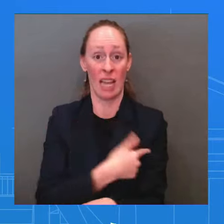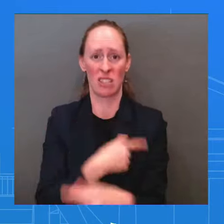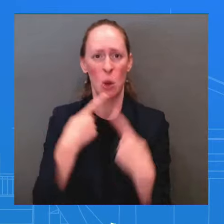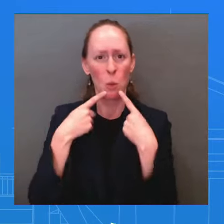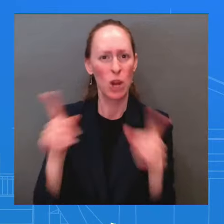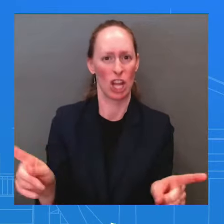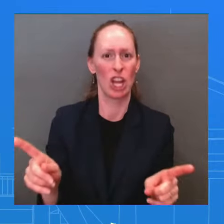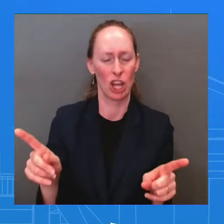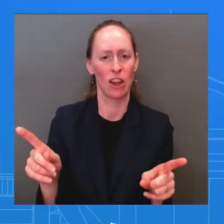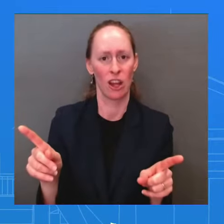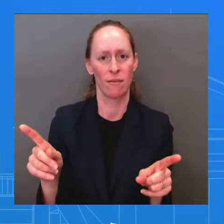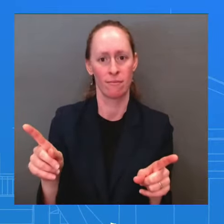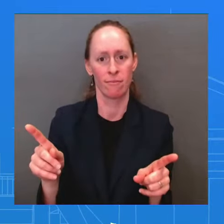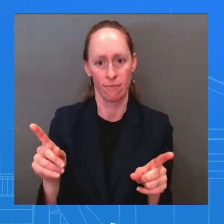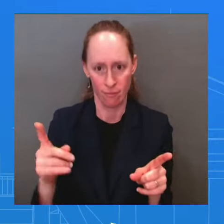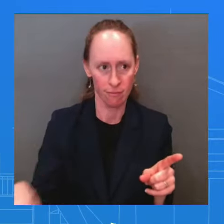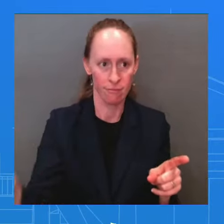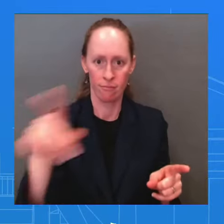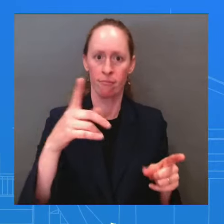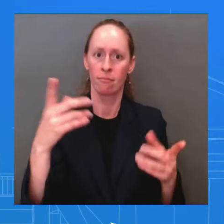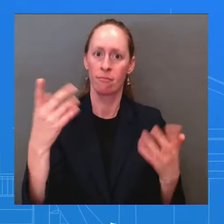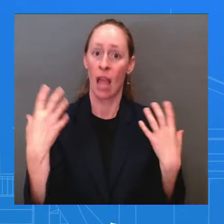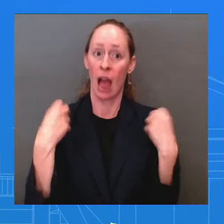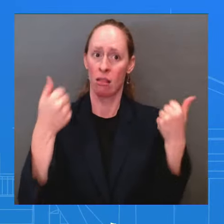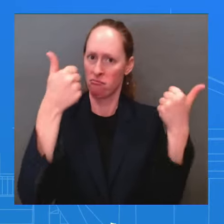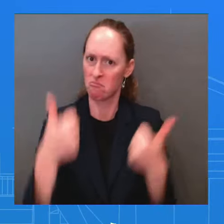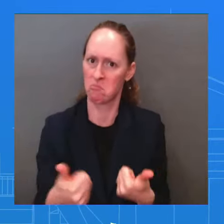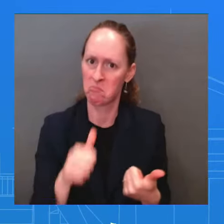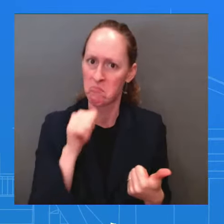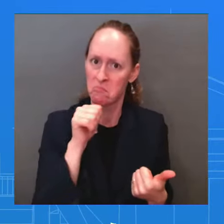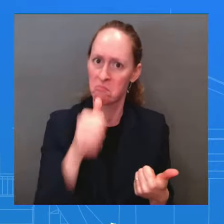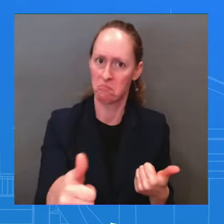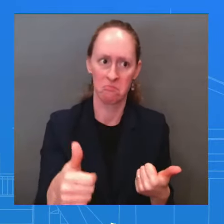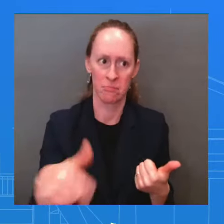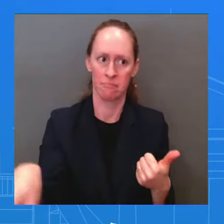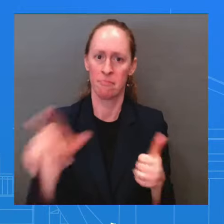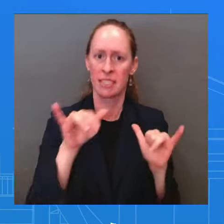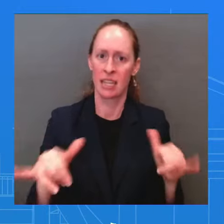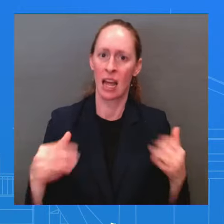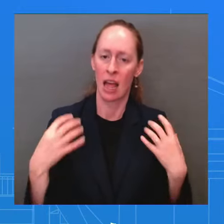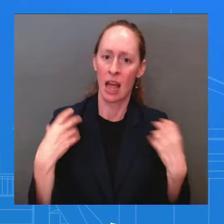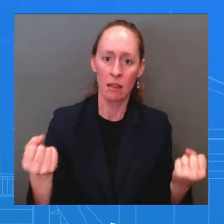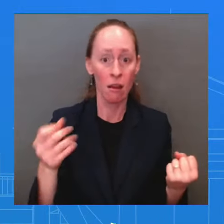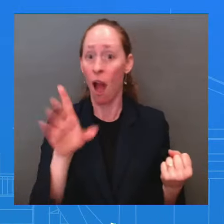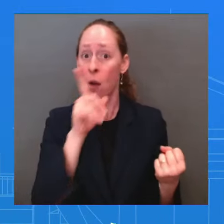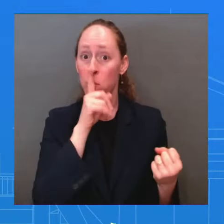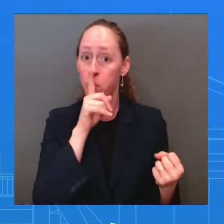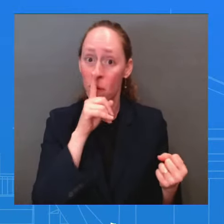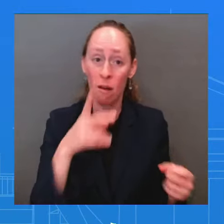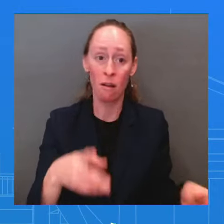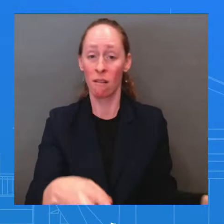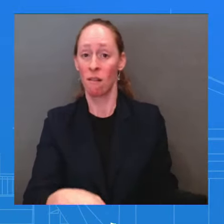they protect people from going to the hospital, avoiding the hospital, long-term health challenges, and death.